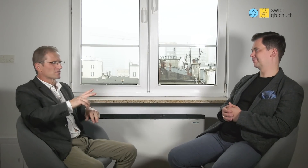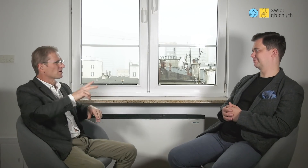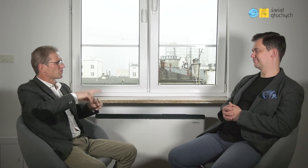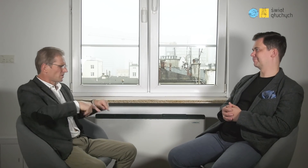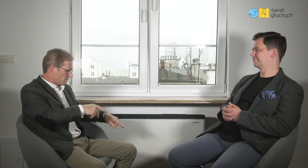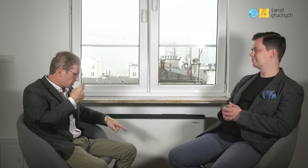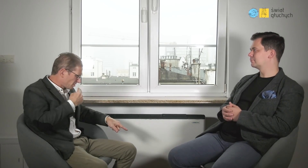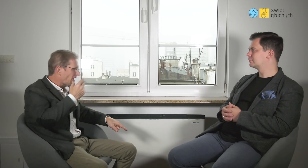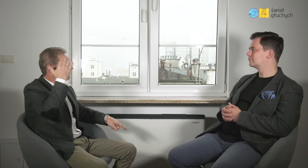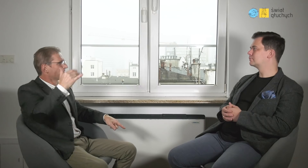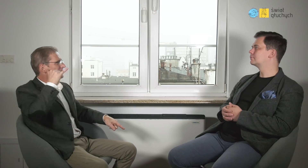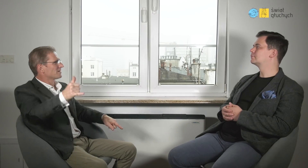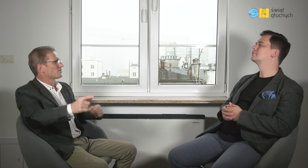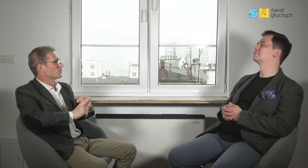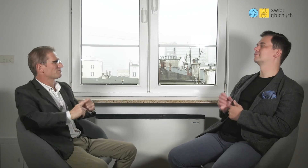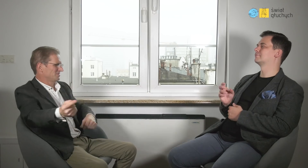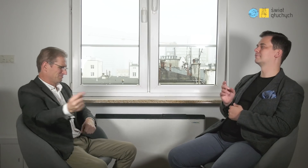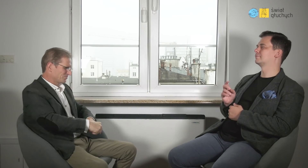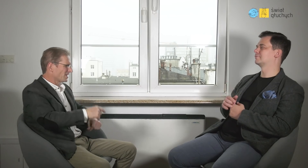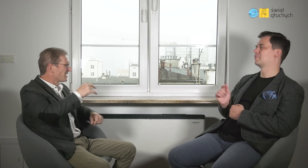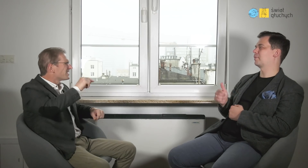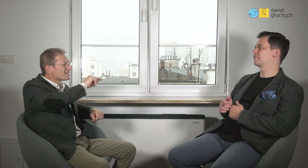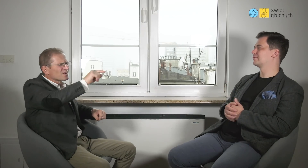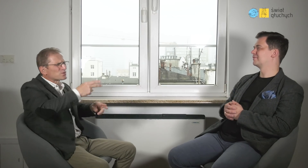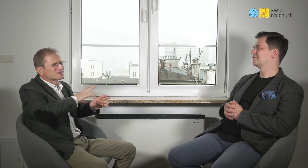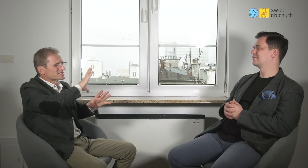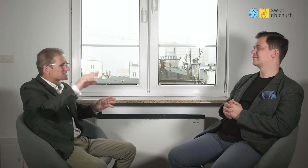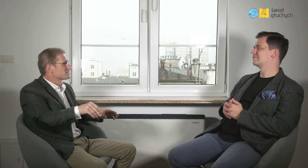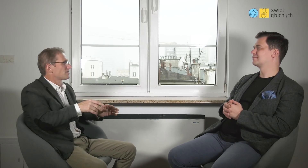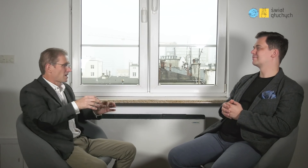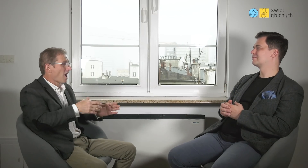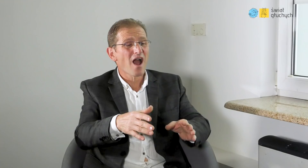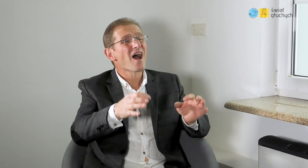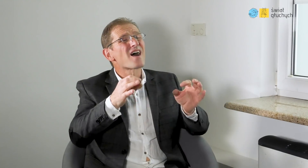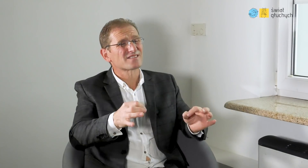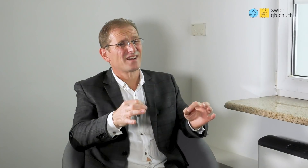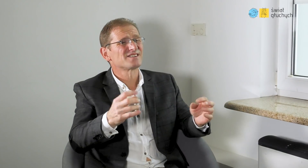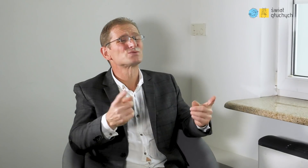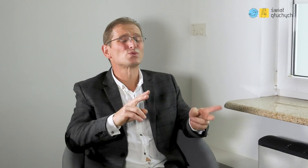In such an office there is once a month sign language interpreter on duty.